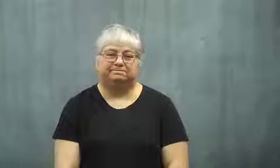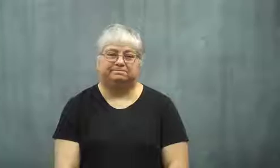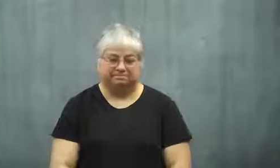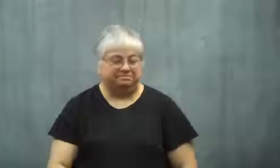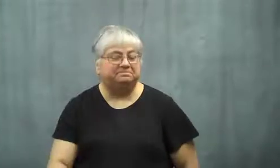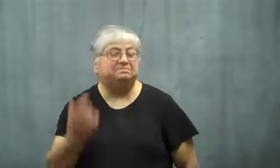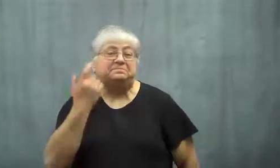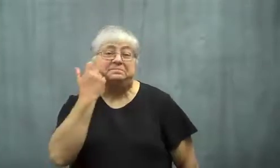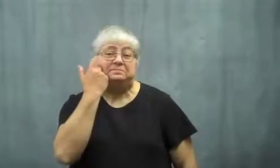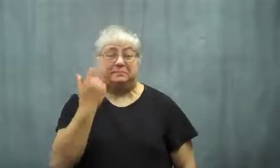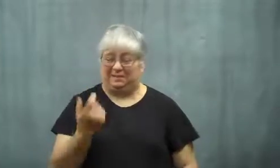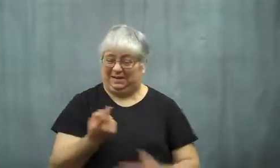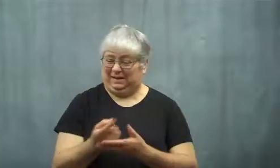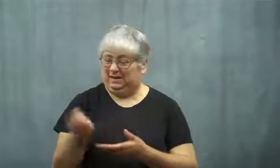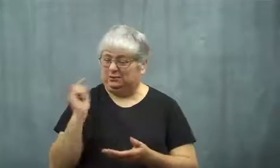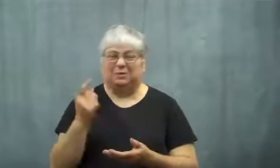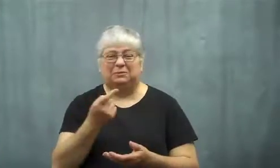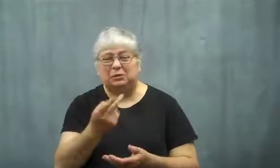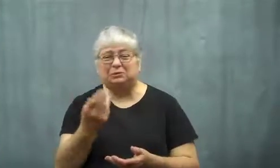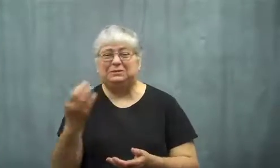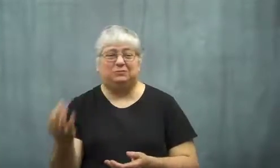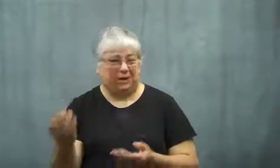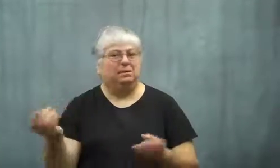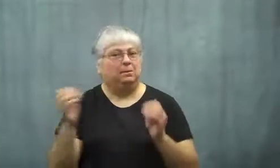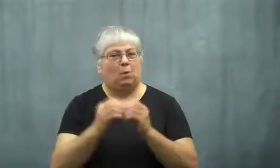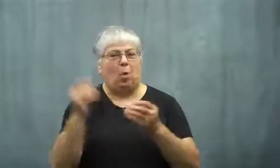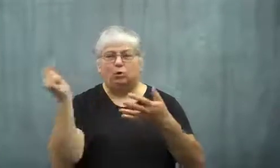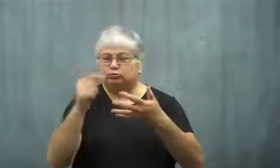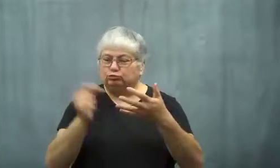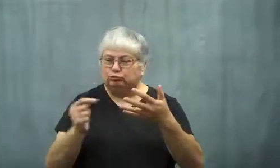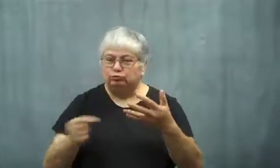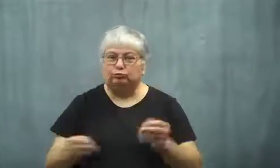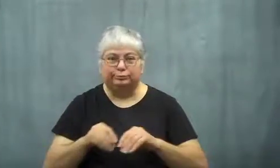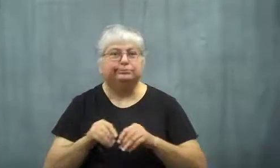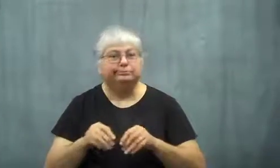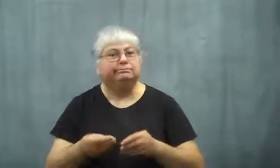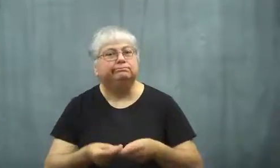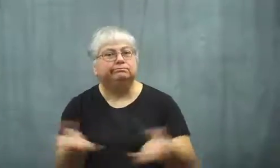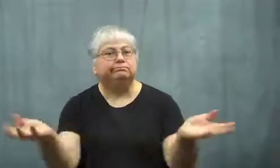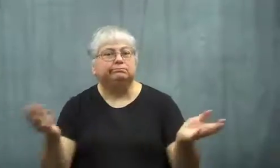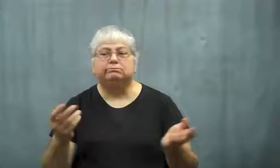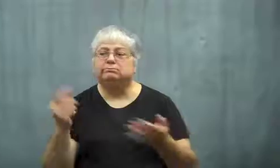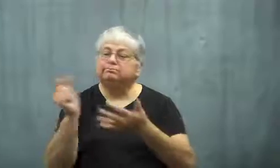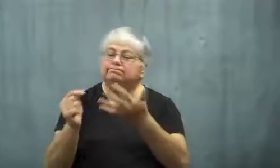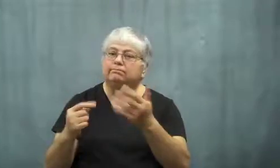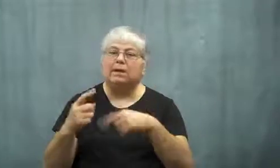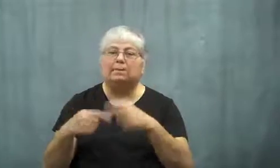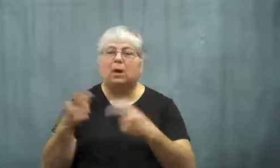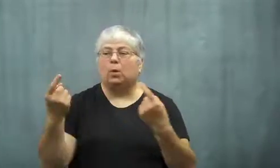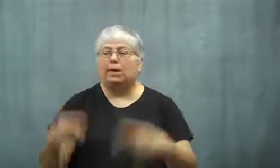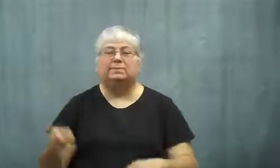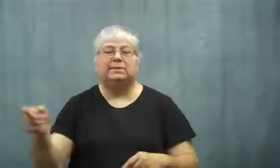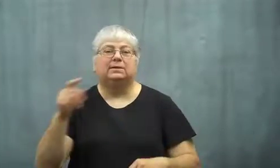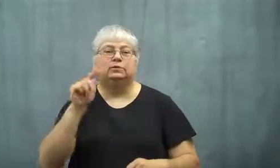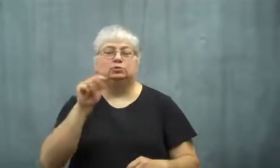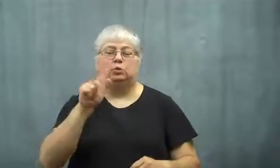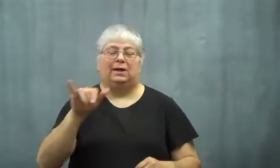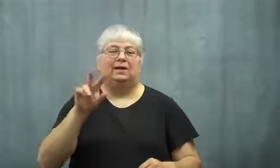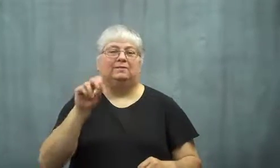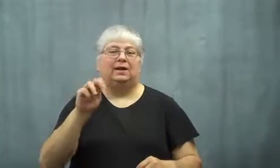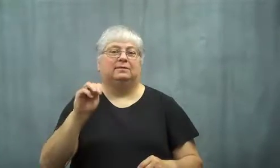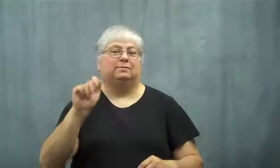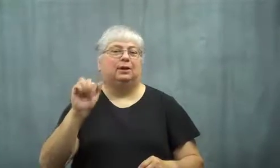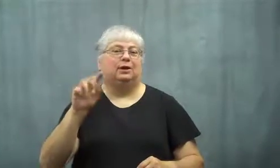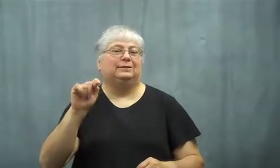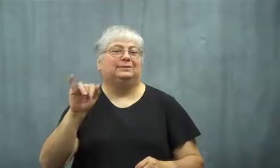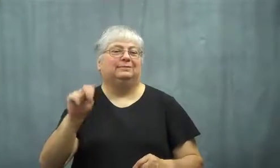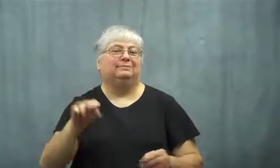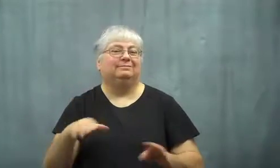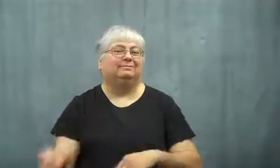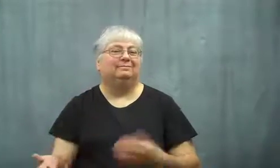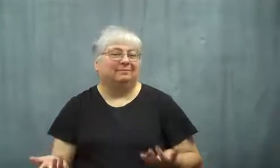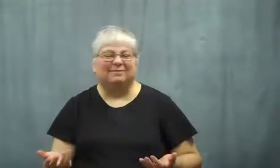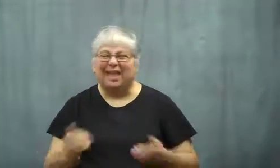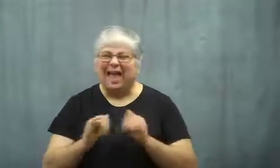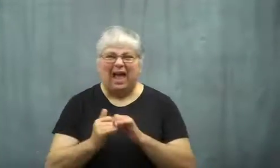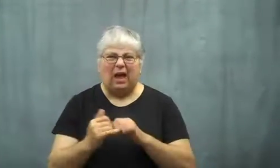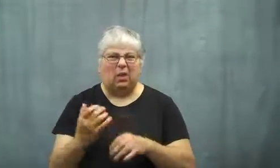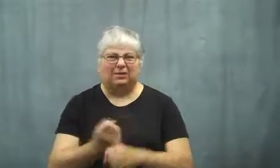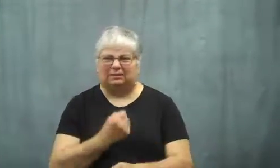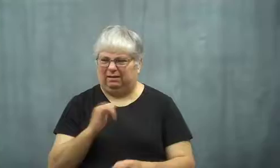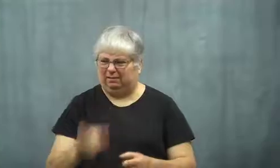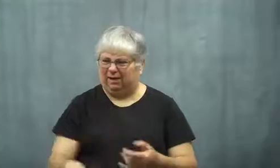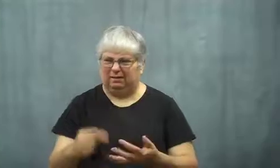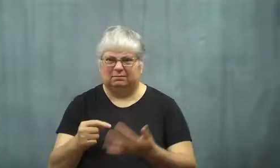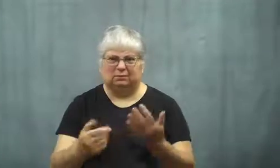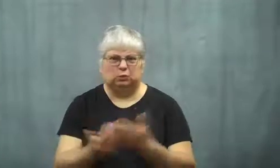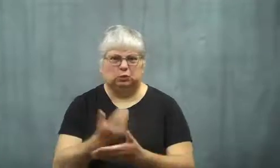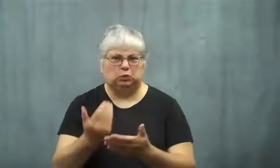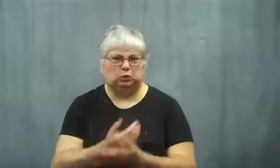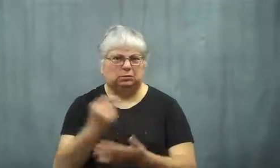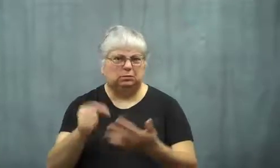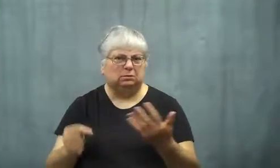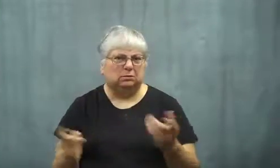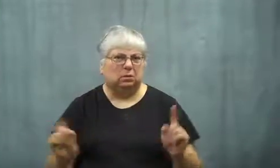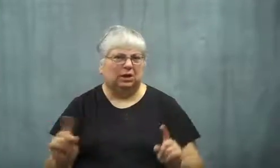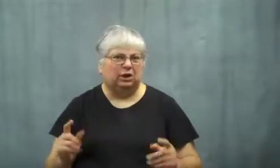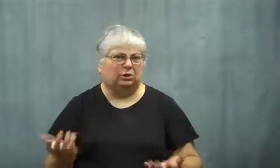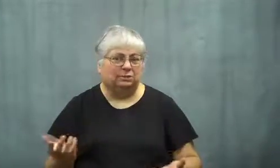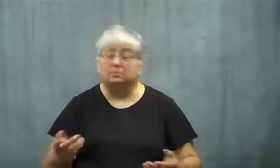More information was released Thursday and Friday of last week